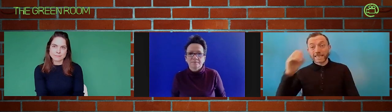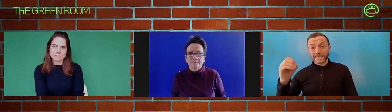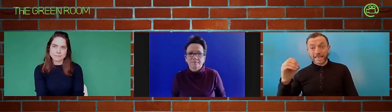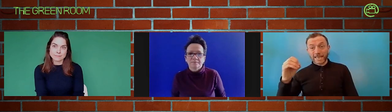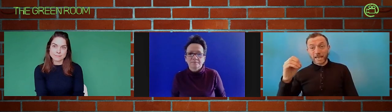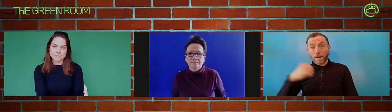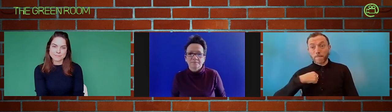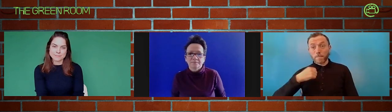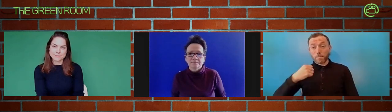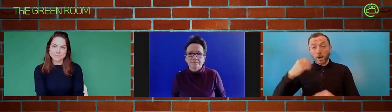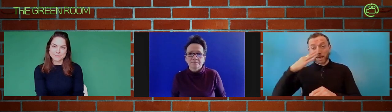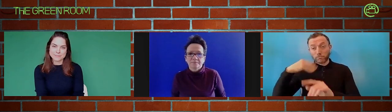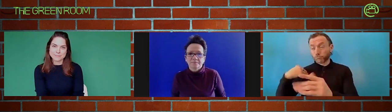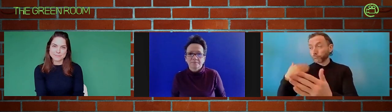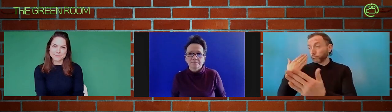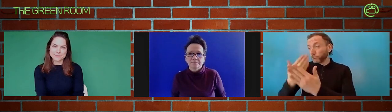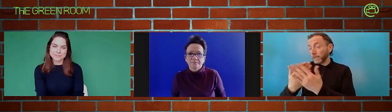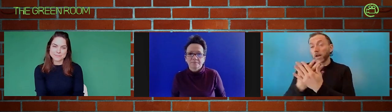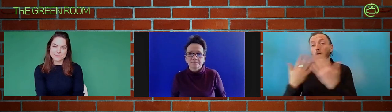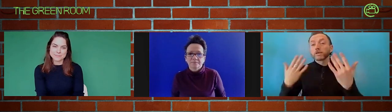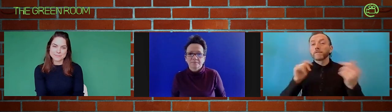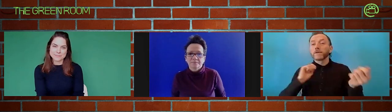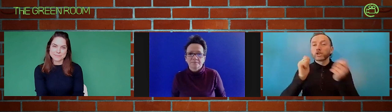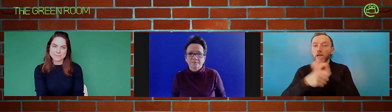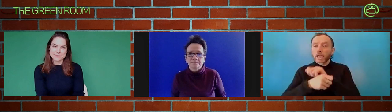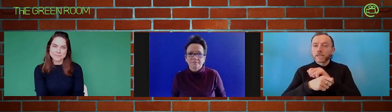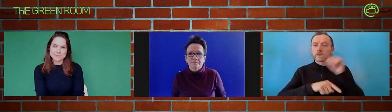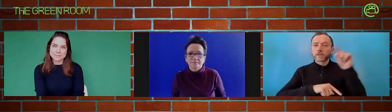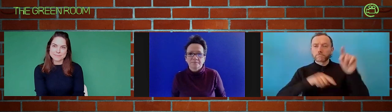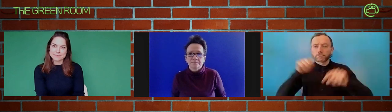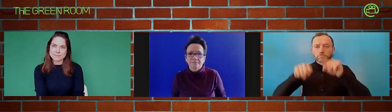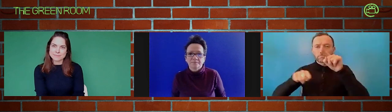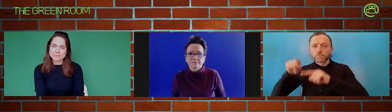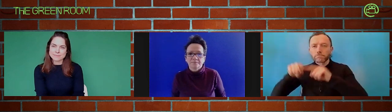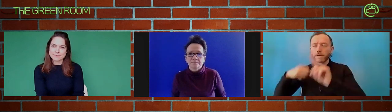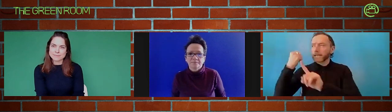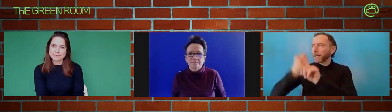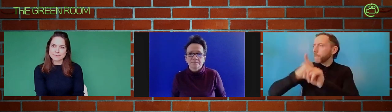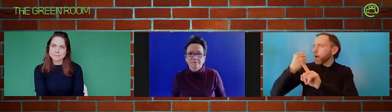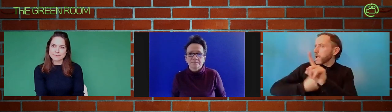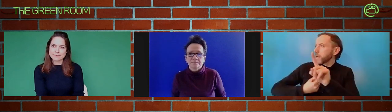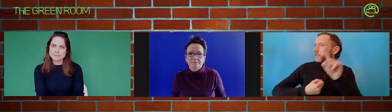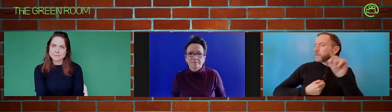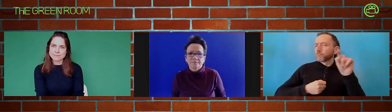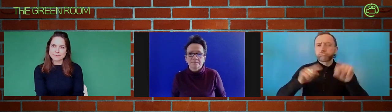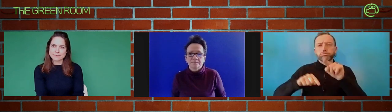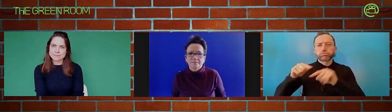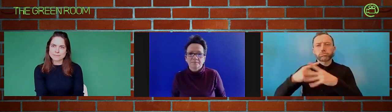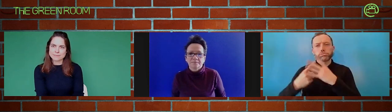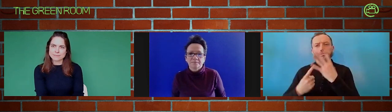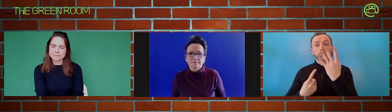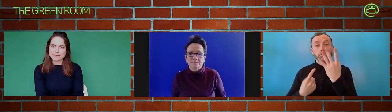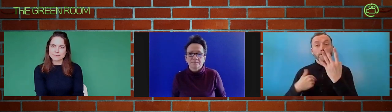diversity and campaigns for diversity and all of this sort of thing and what I think now